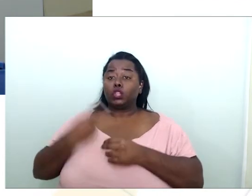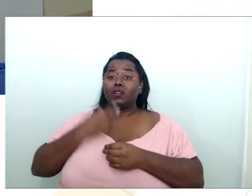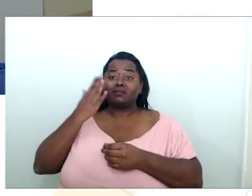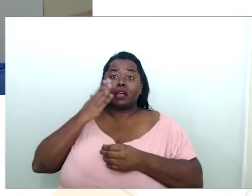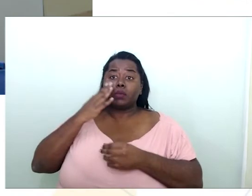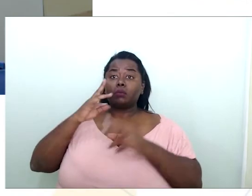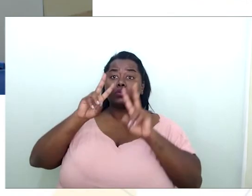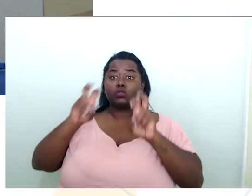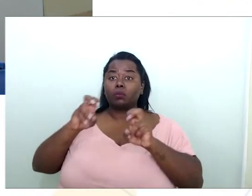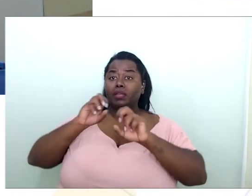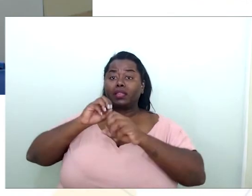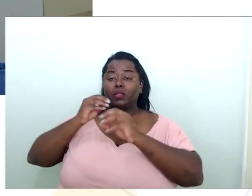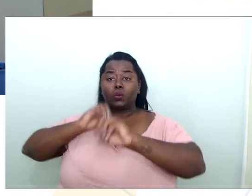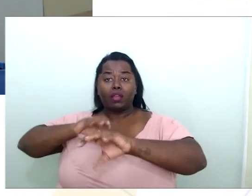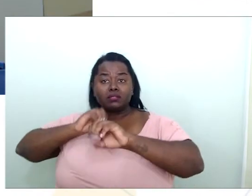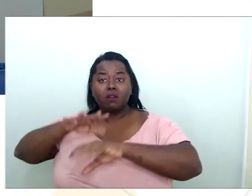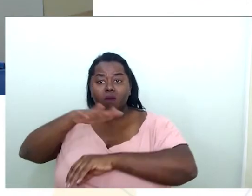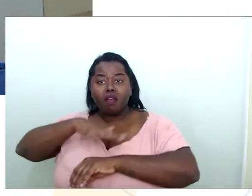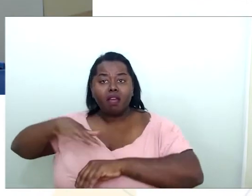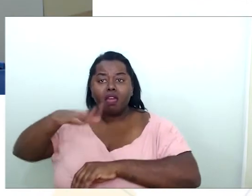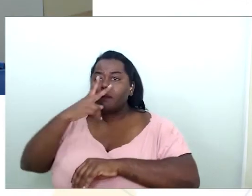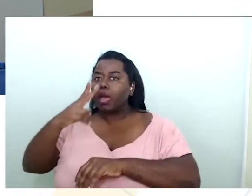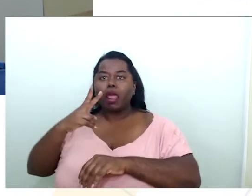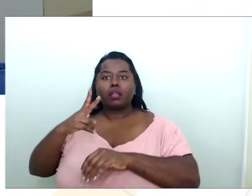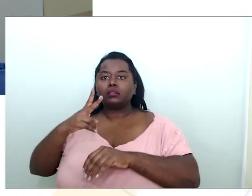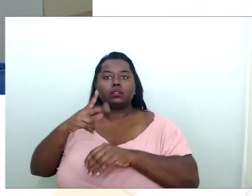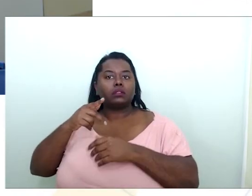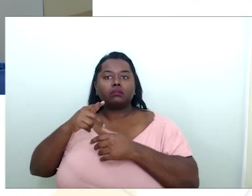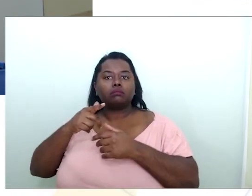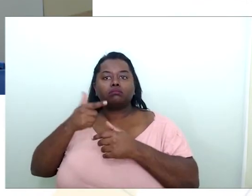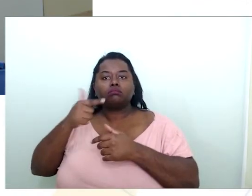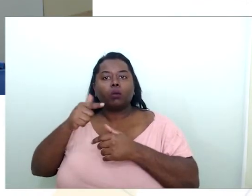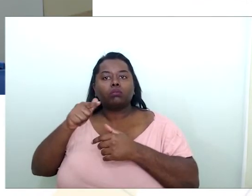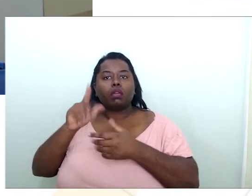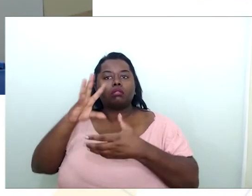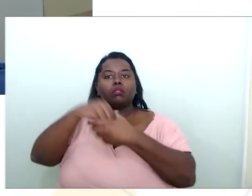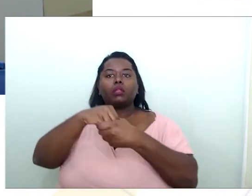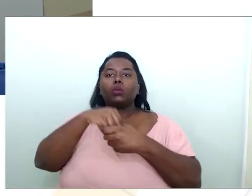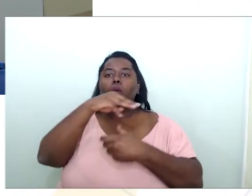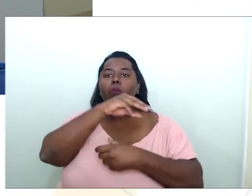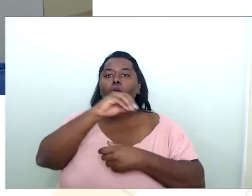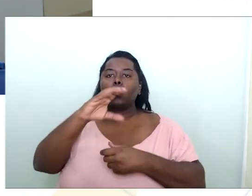ignored it just ignored it didn't wanna listen even good videos I've seen MOOCs